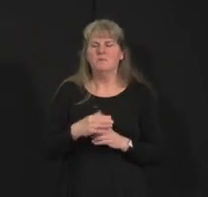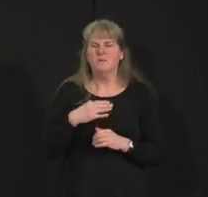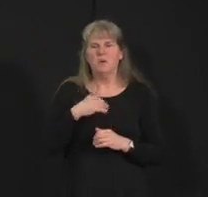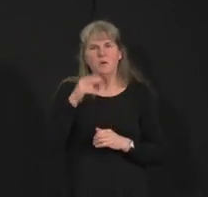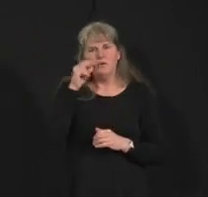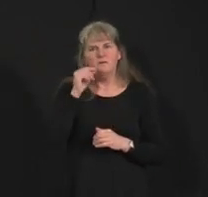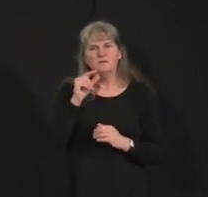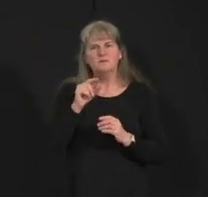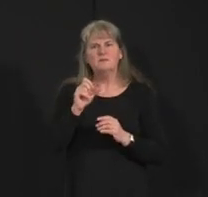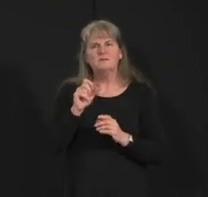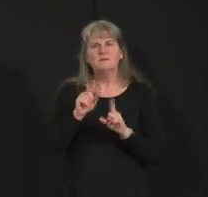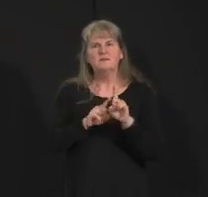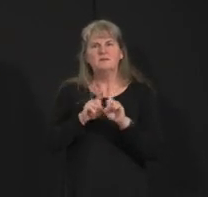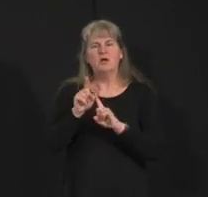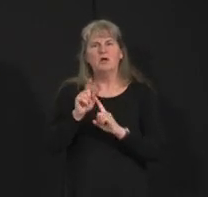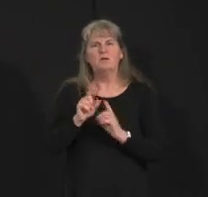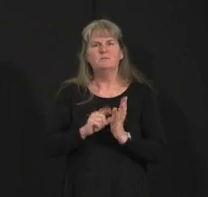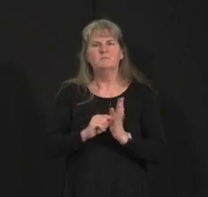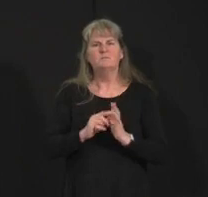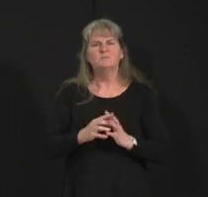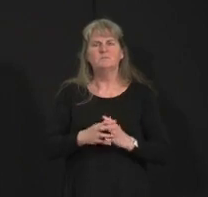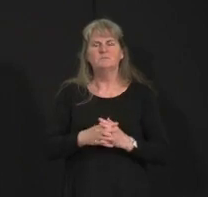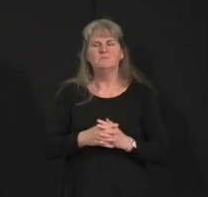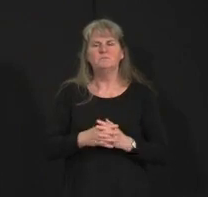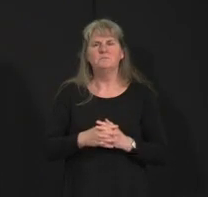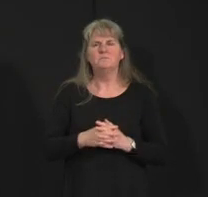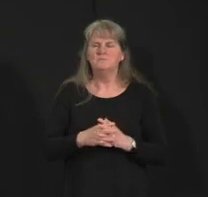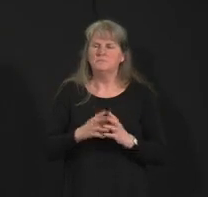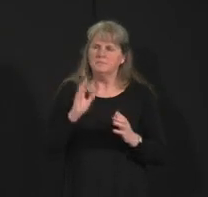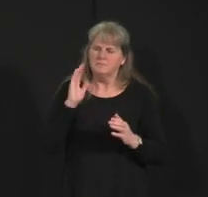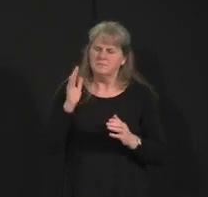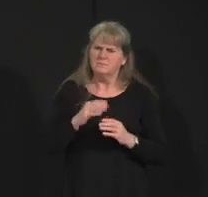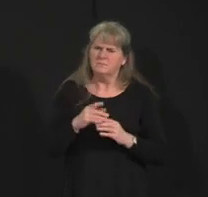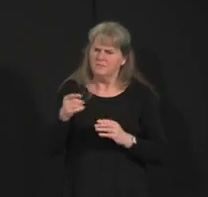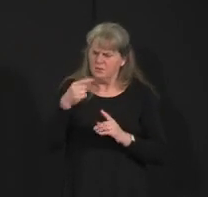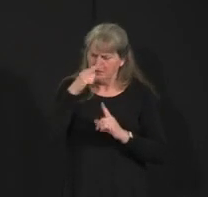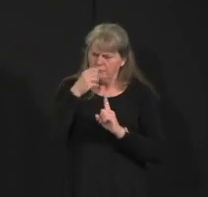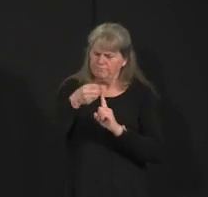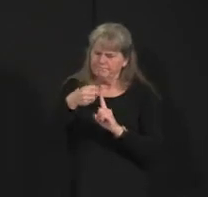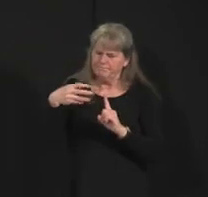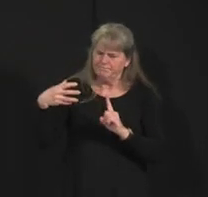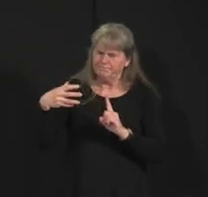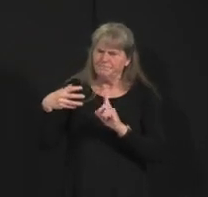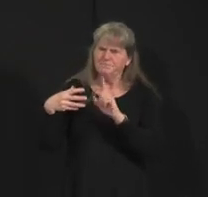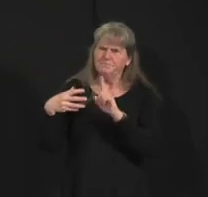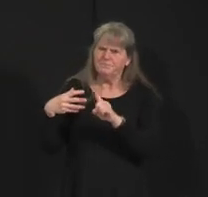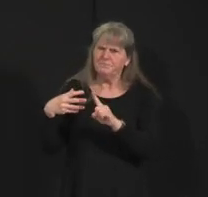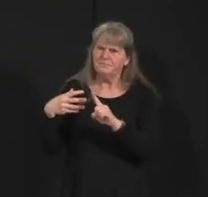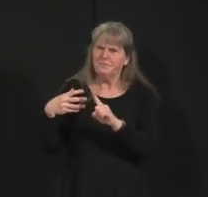Whitehorse Star. Reporter: Hi. Can you expand on whether they